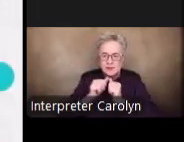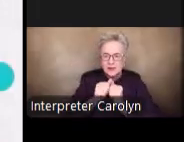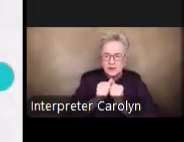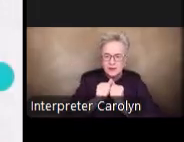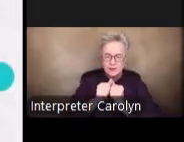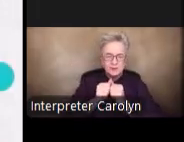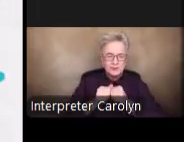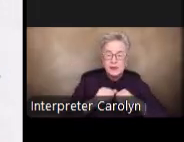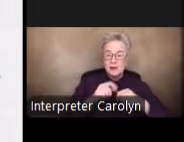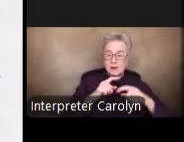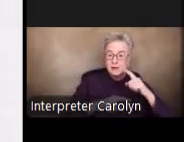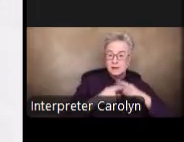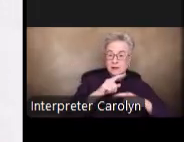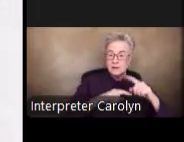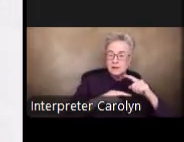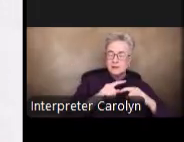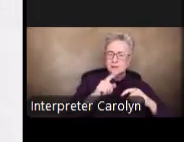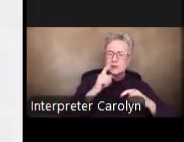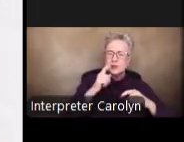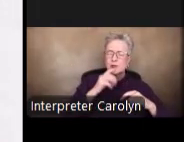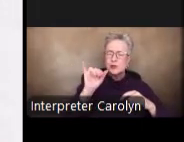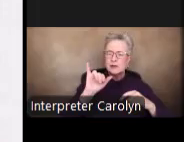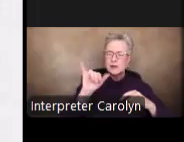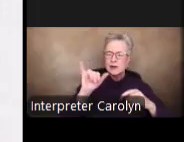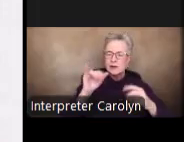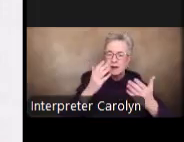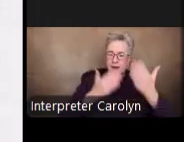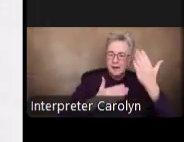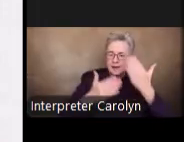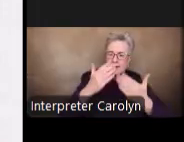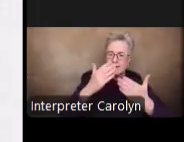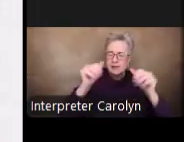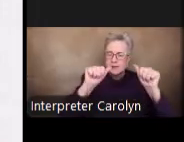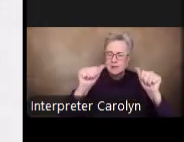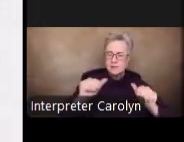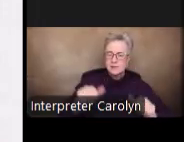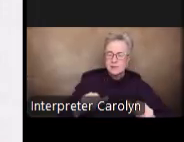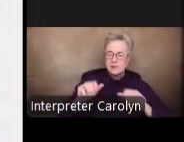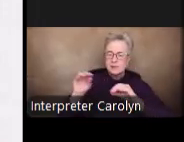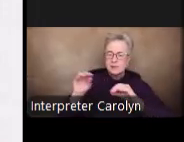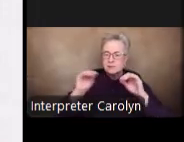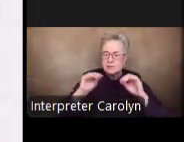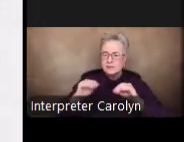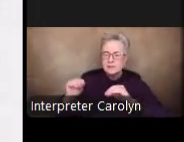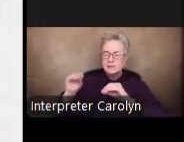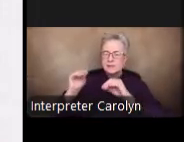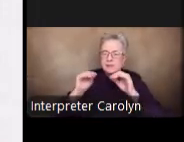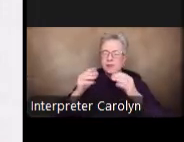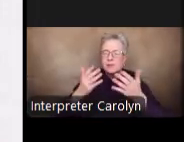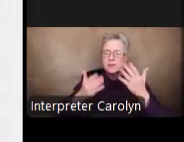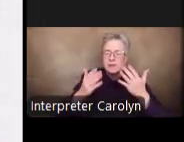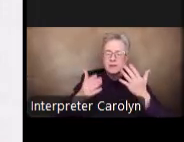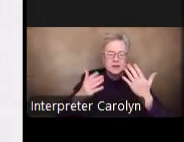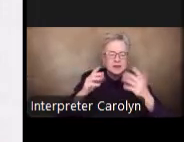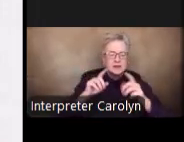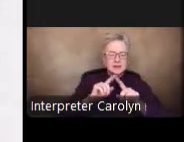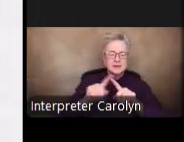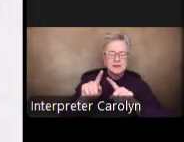in sign. This might look like changes in hand, shape, movement or location within or across signs eventually learning to